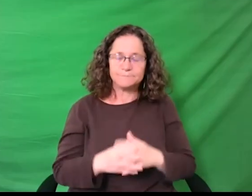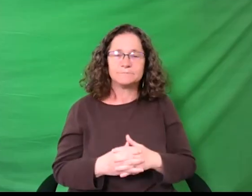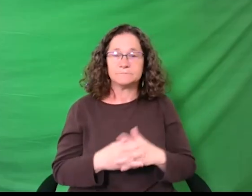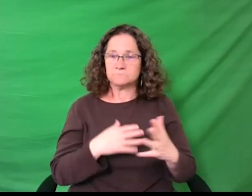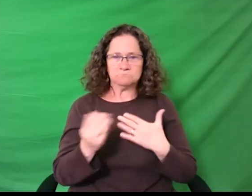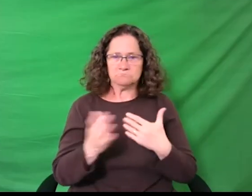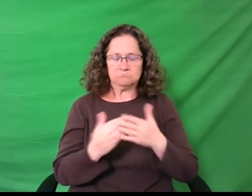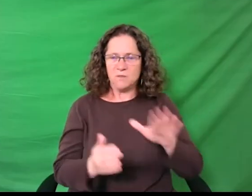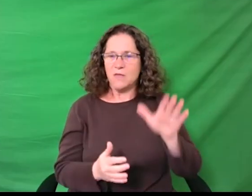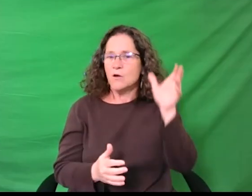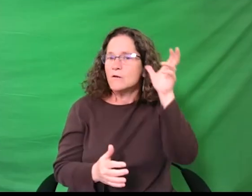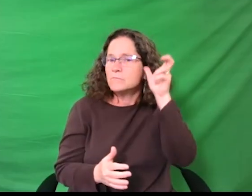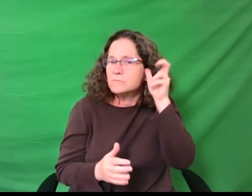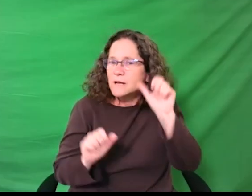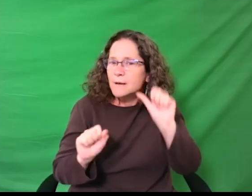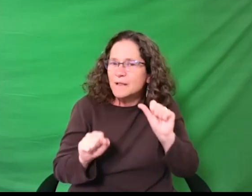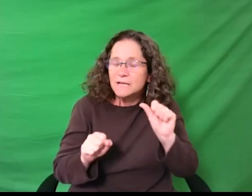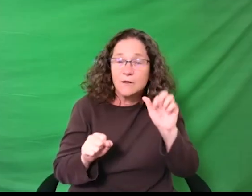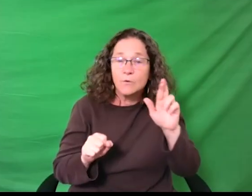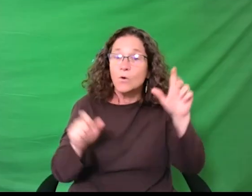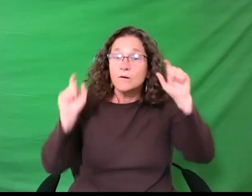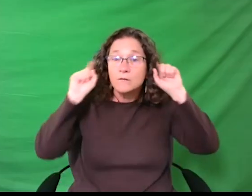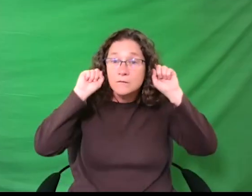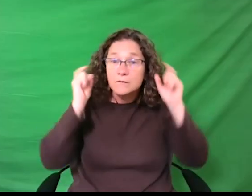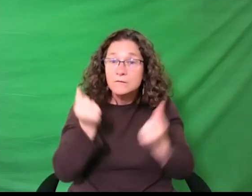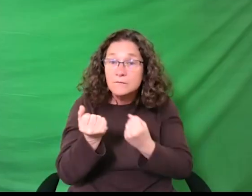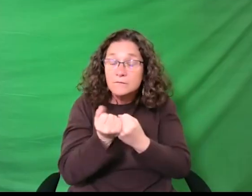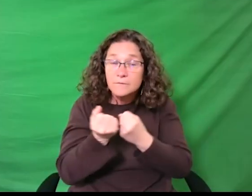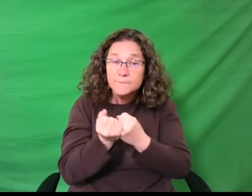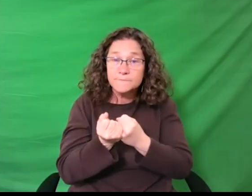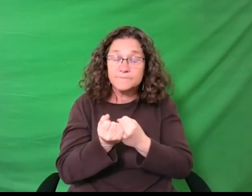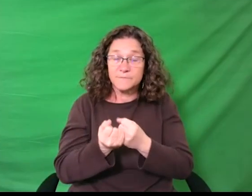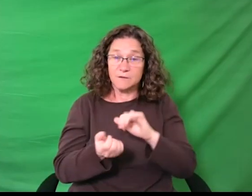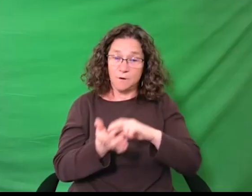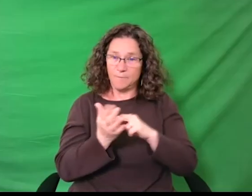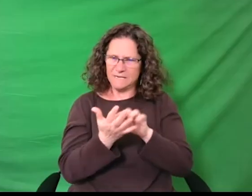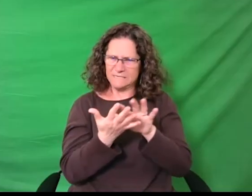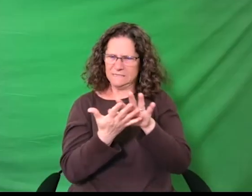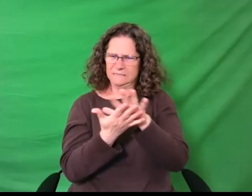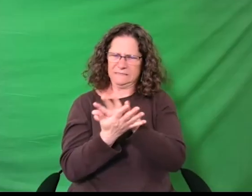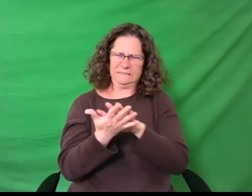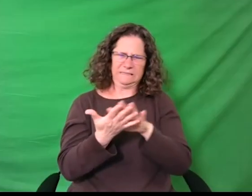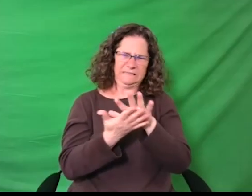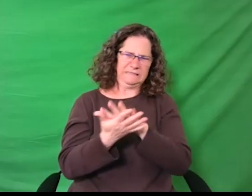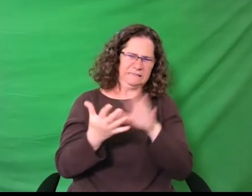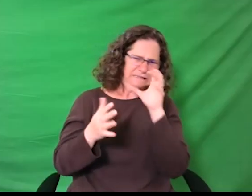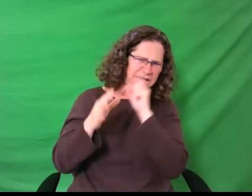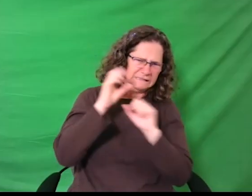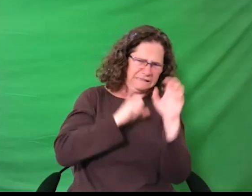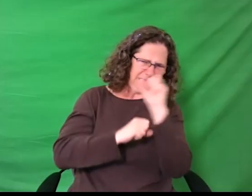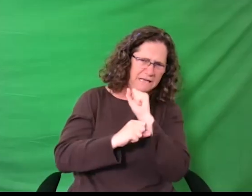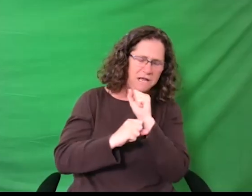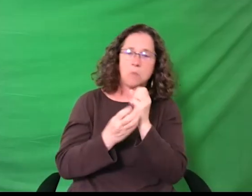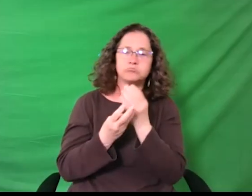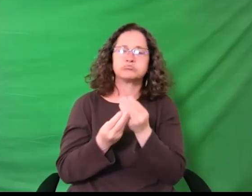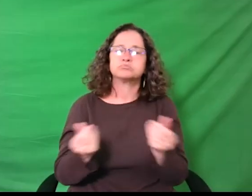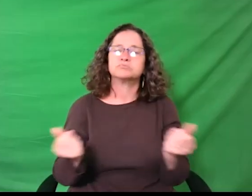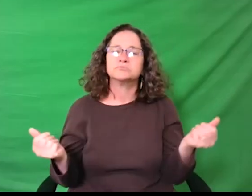So cued speech eliminates ambiguity when lip reading. And there's an image here that says, can you trust your ears?